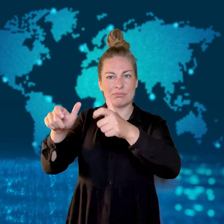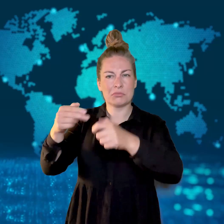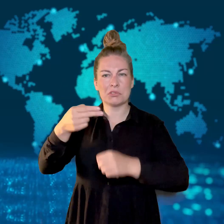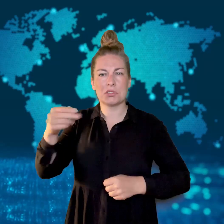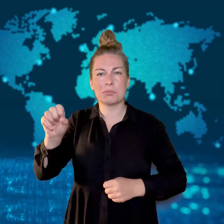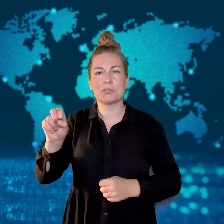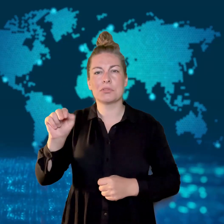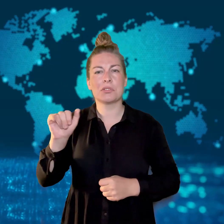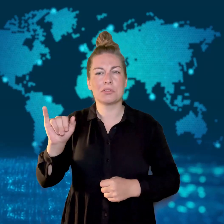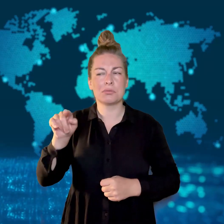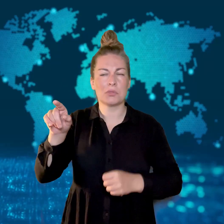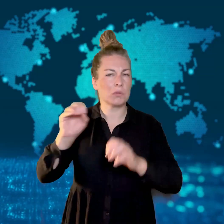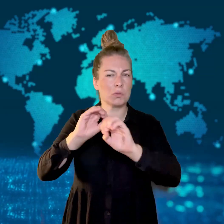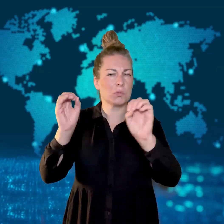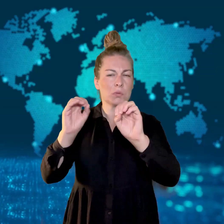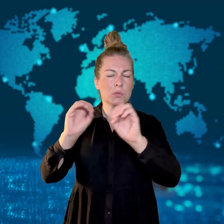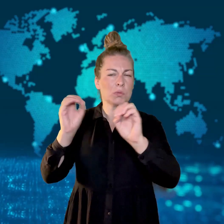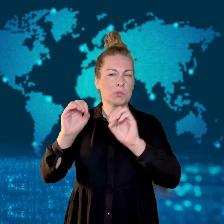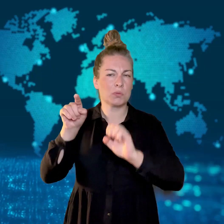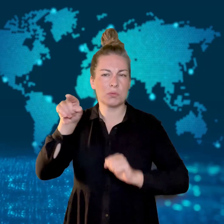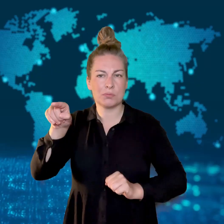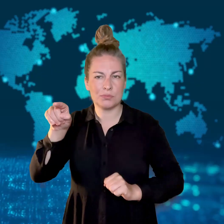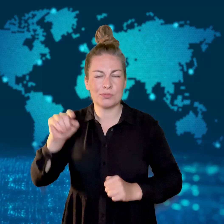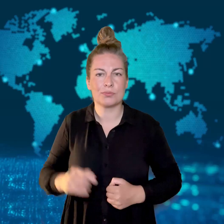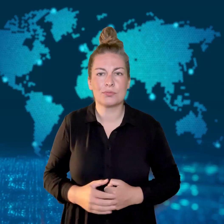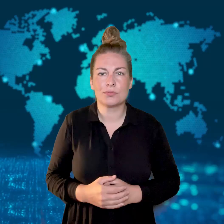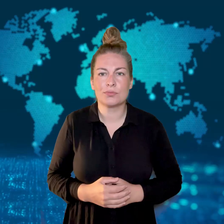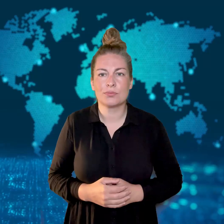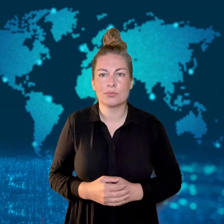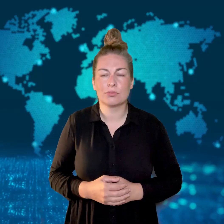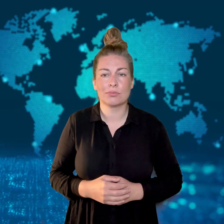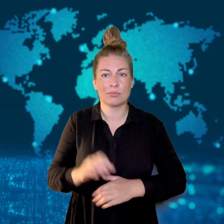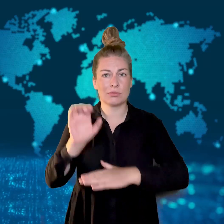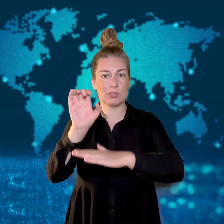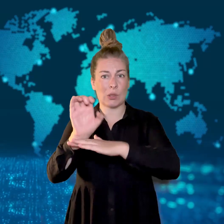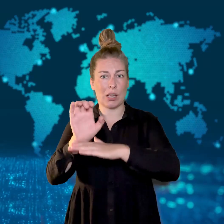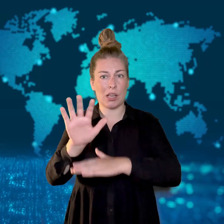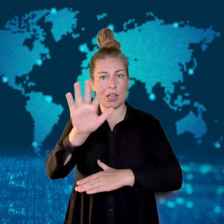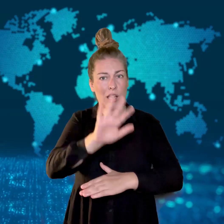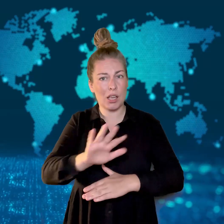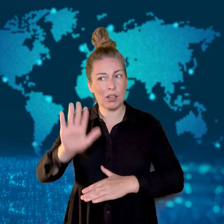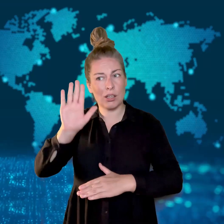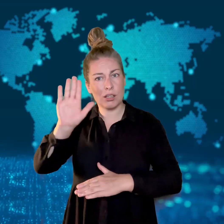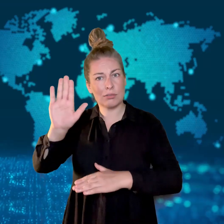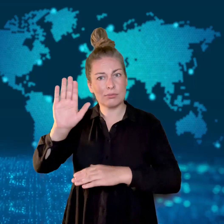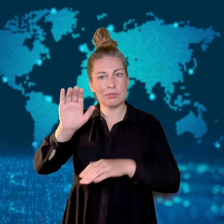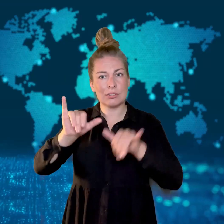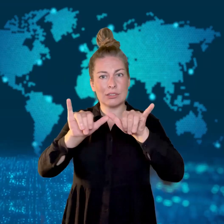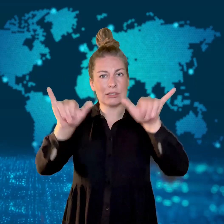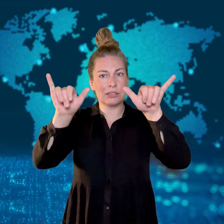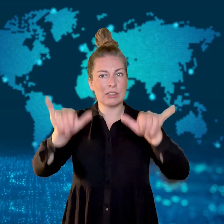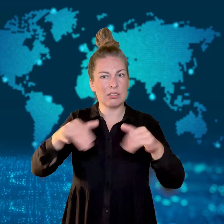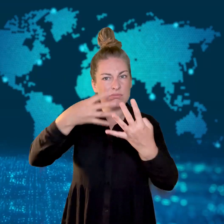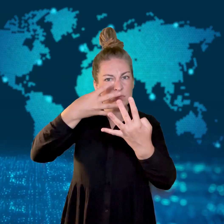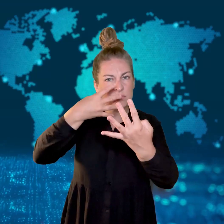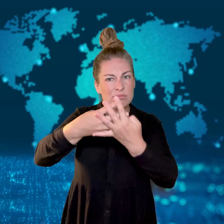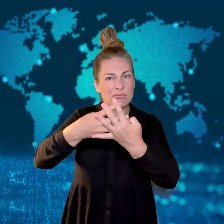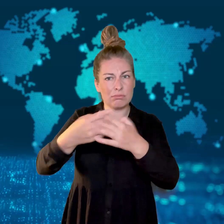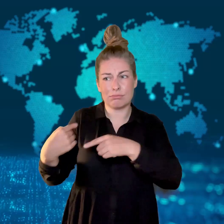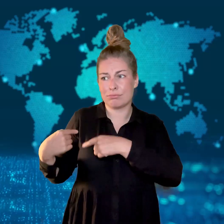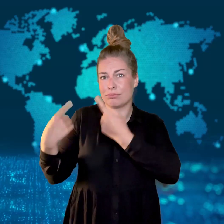Ecuador's prison system has been damaged for a long time by violence